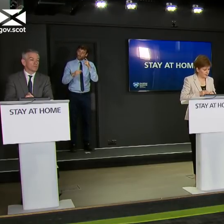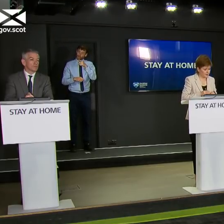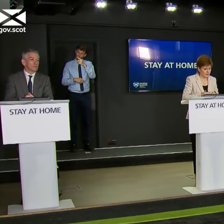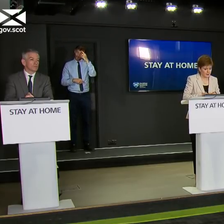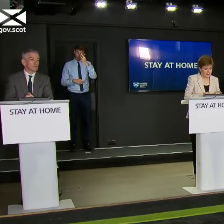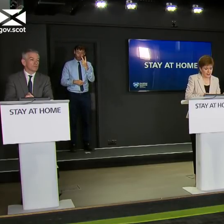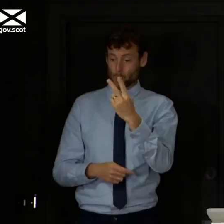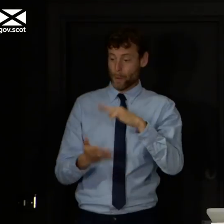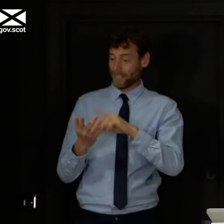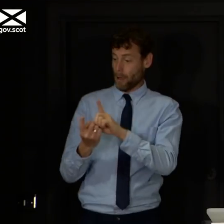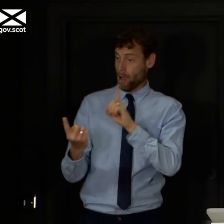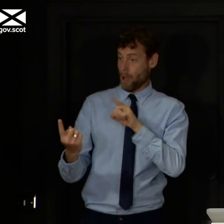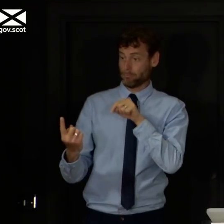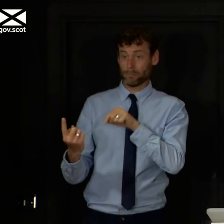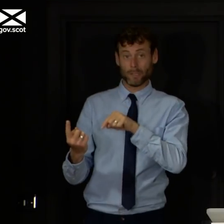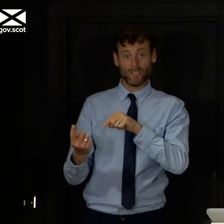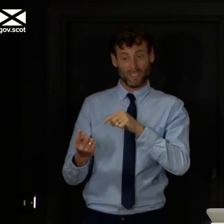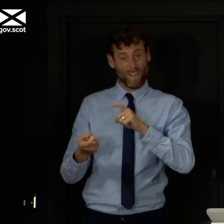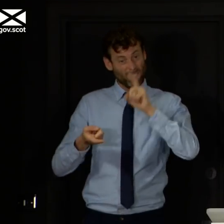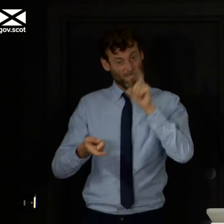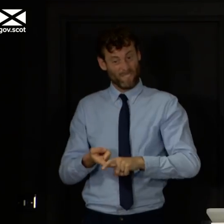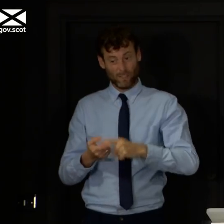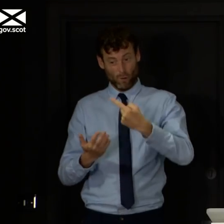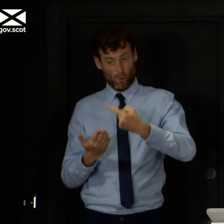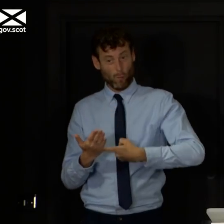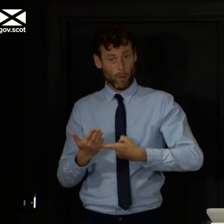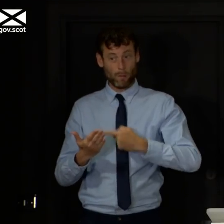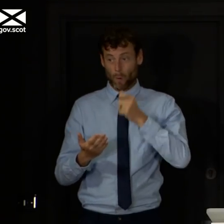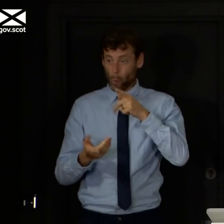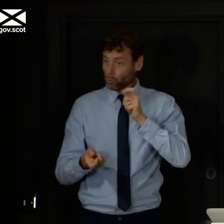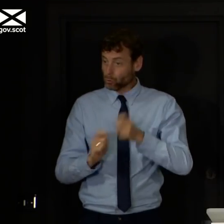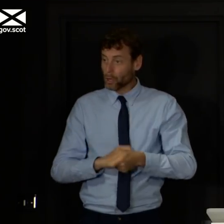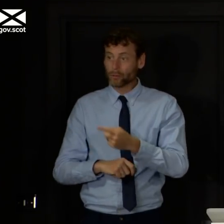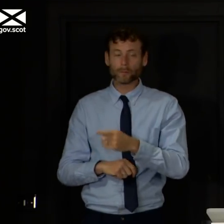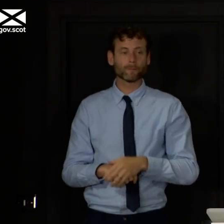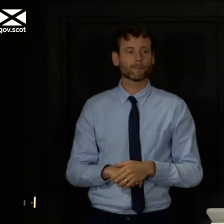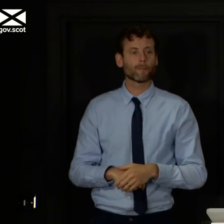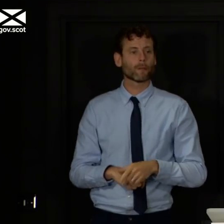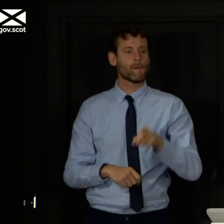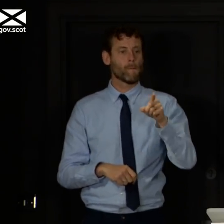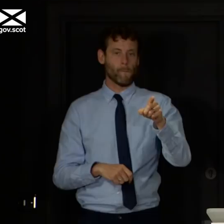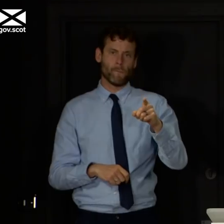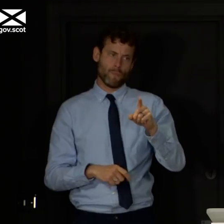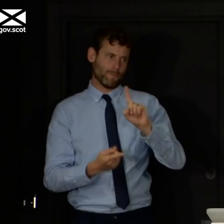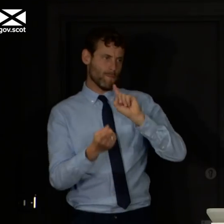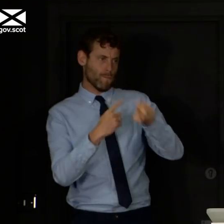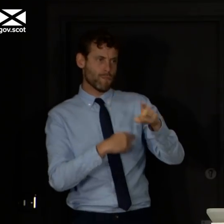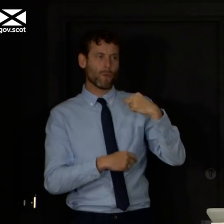On the first of your question, we are considering moving to phase two a week today, which is